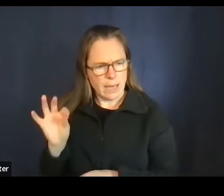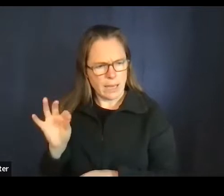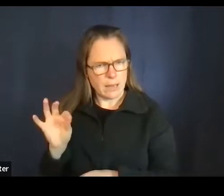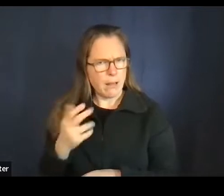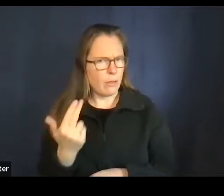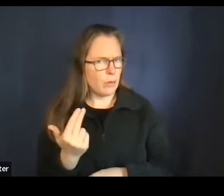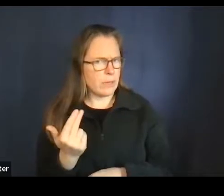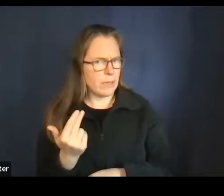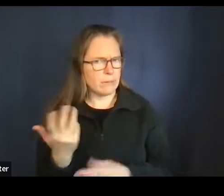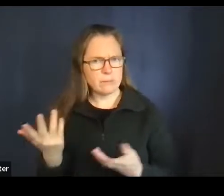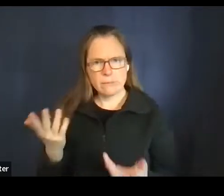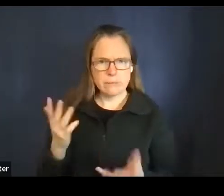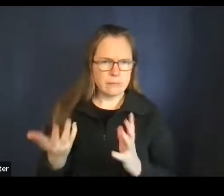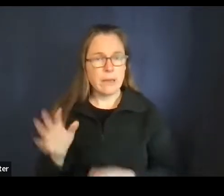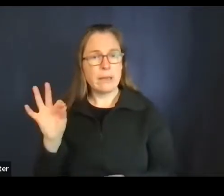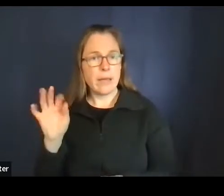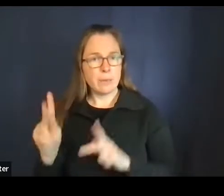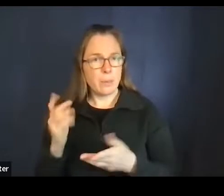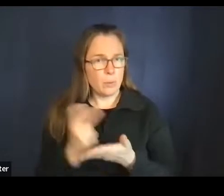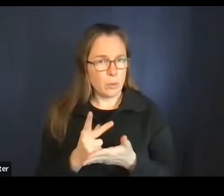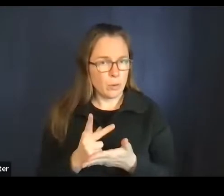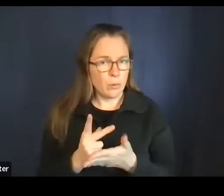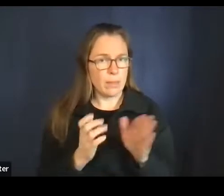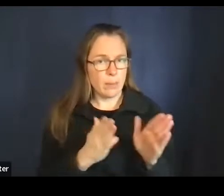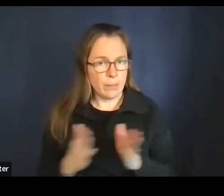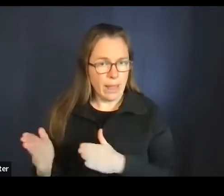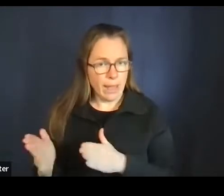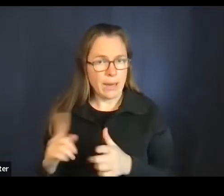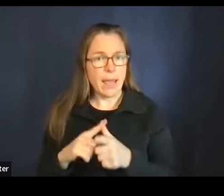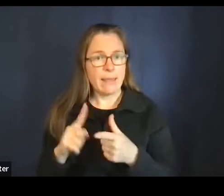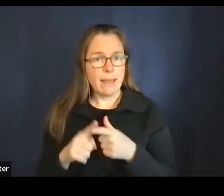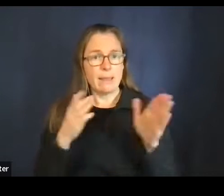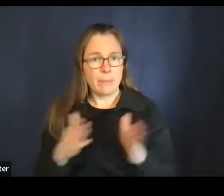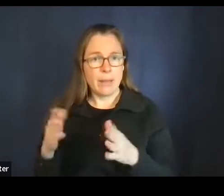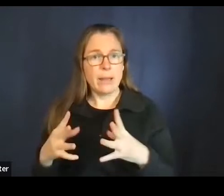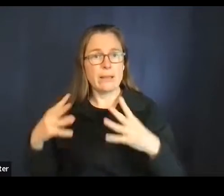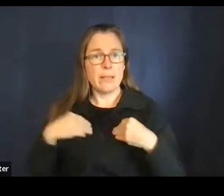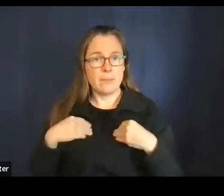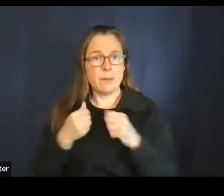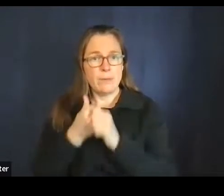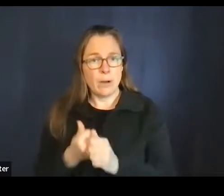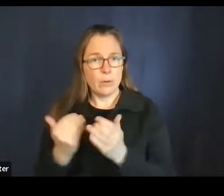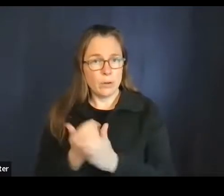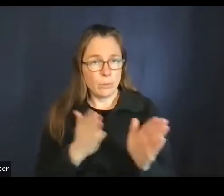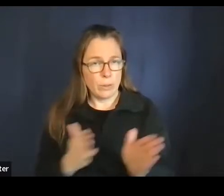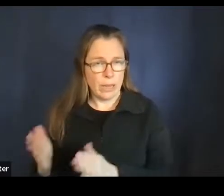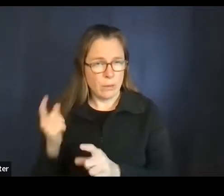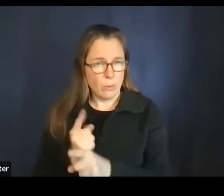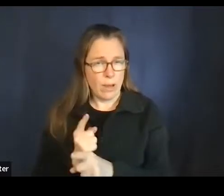If the nine people approve the plan, then the plan is adopted. So they are completely independent and